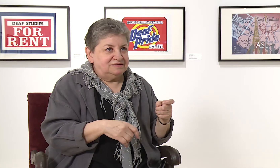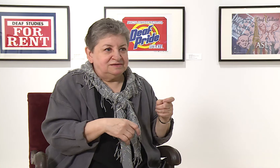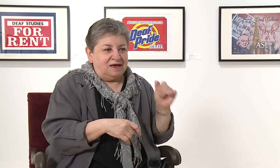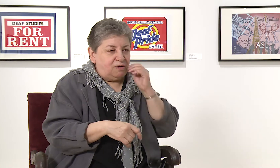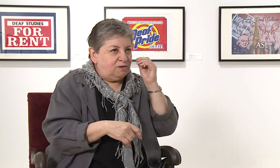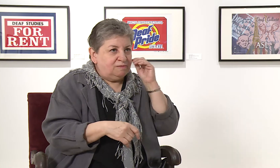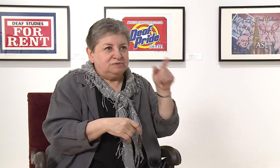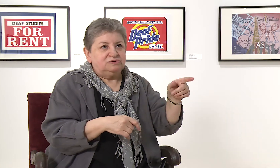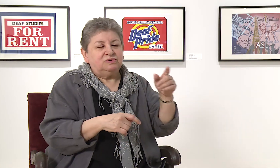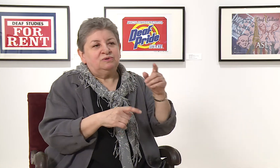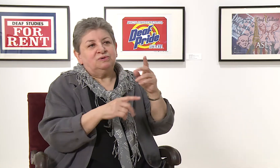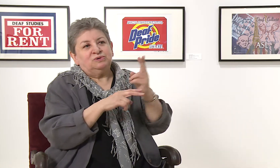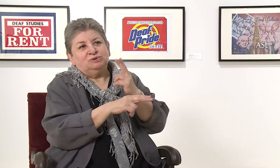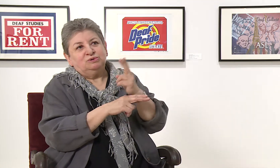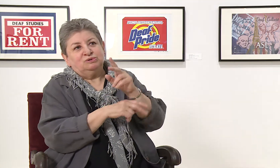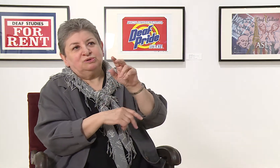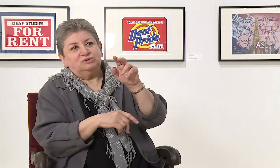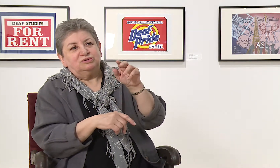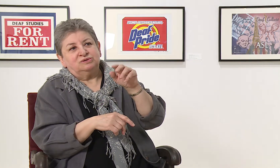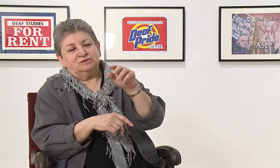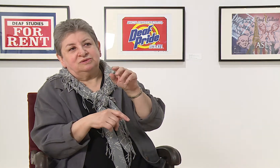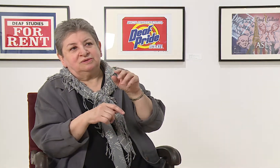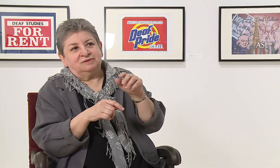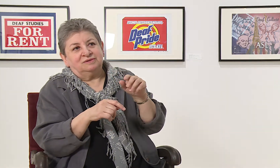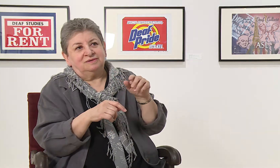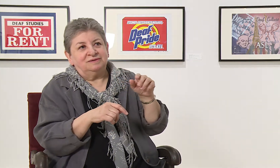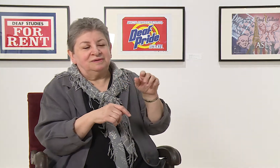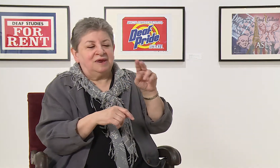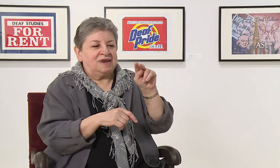Now, she didn't have a fax machine at home.